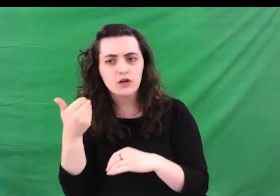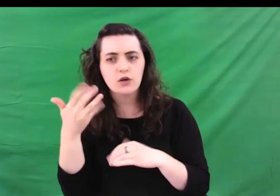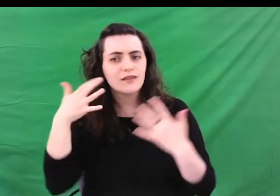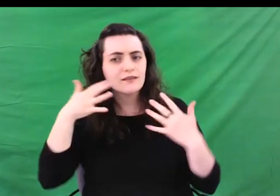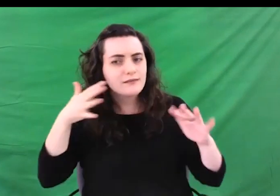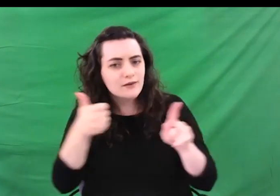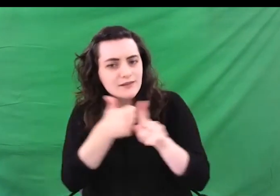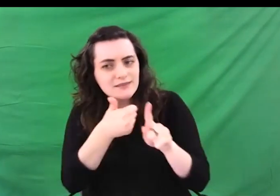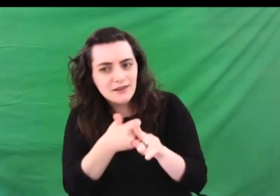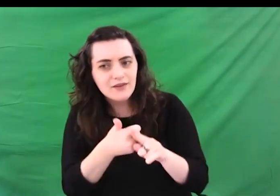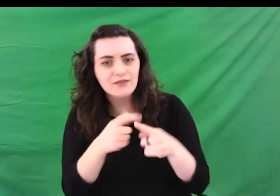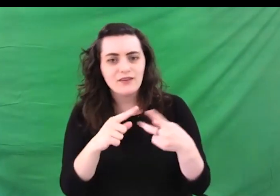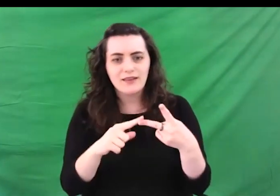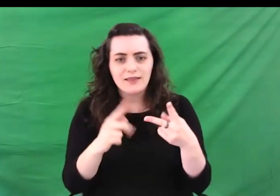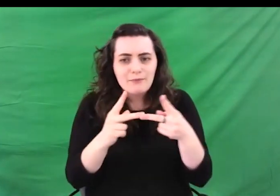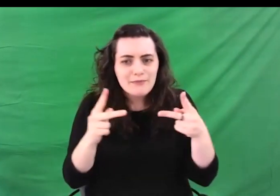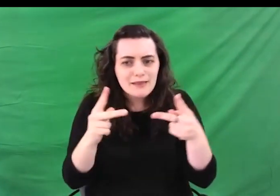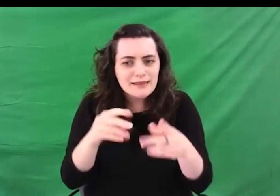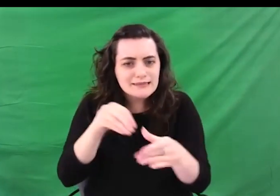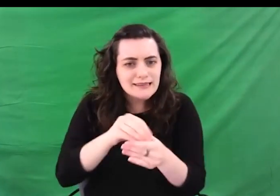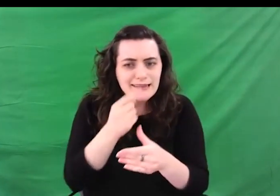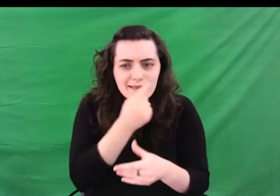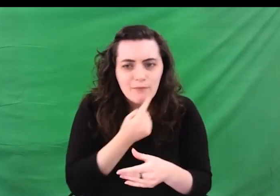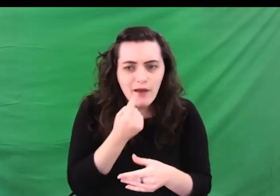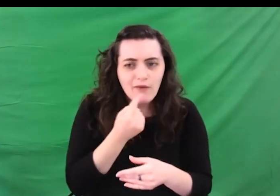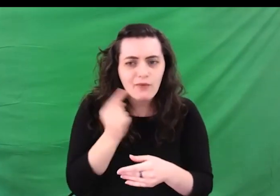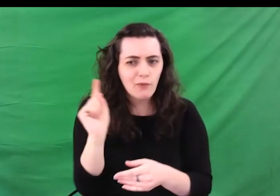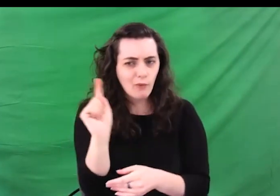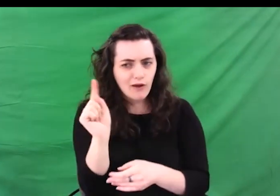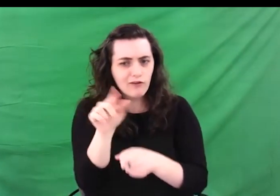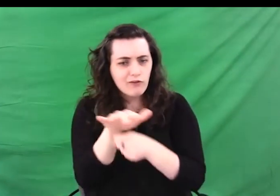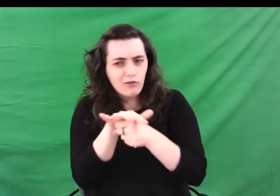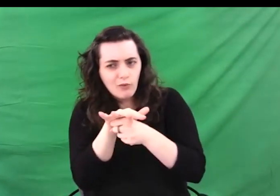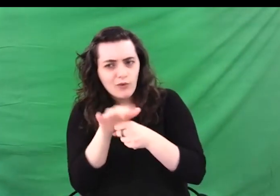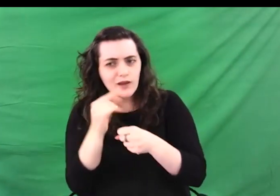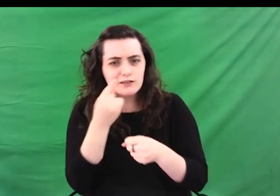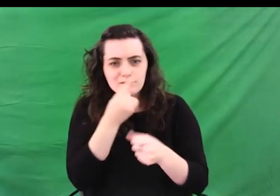which can help with articulation or some of those phonological skills.